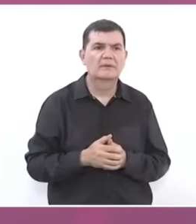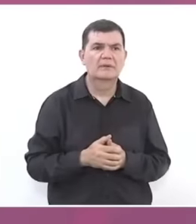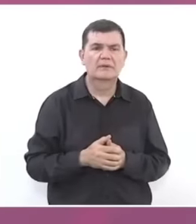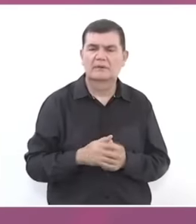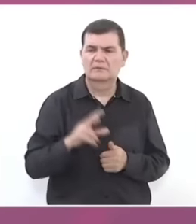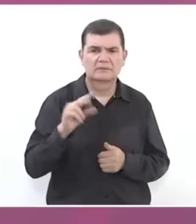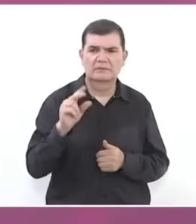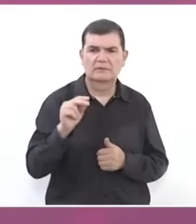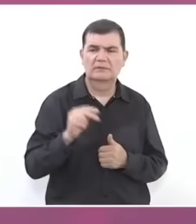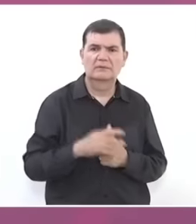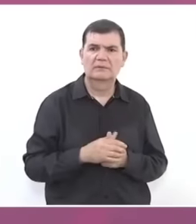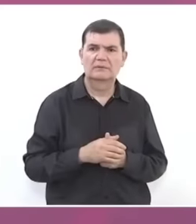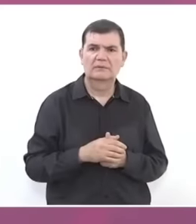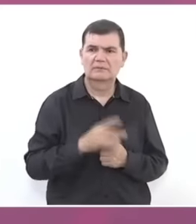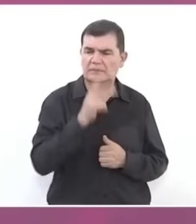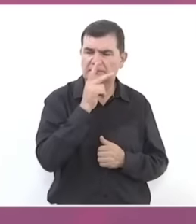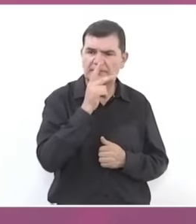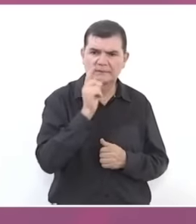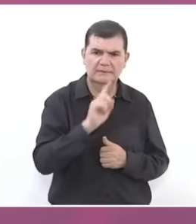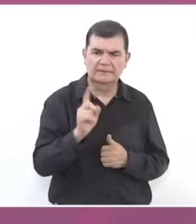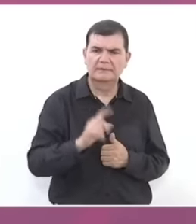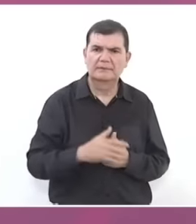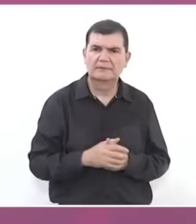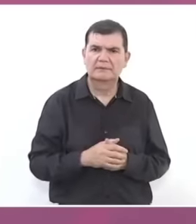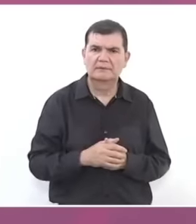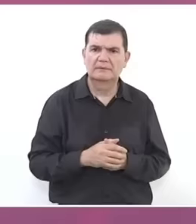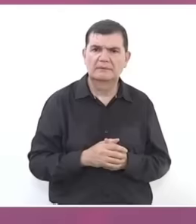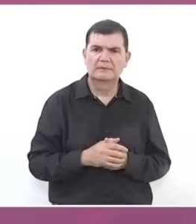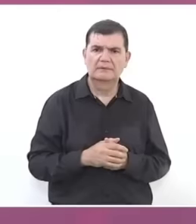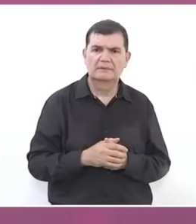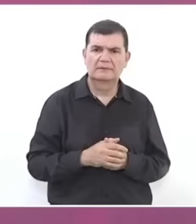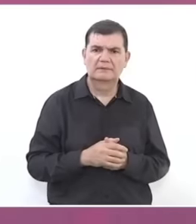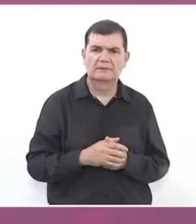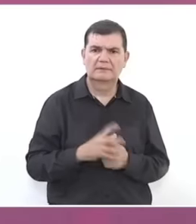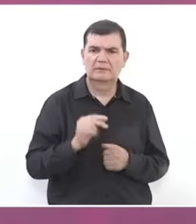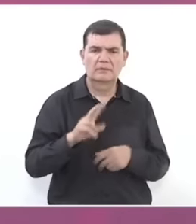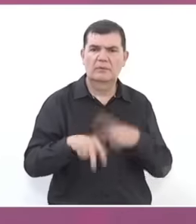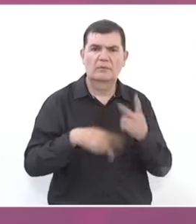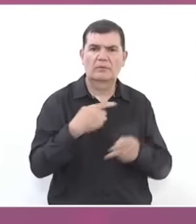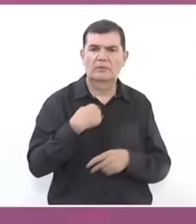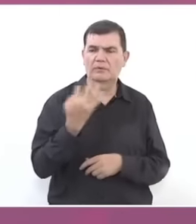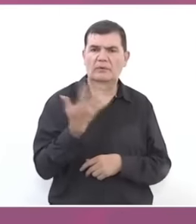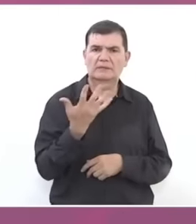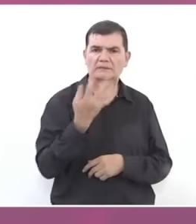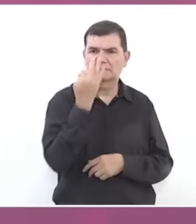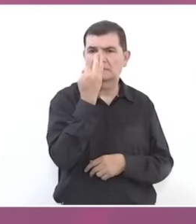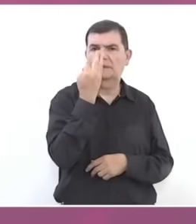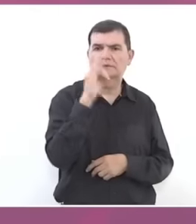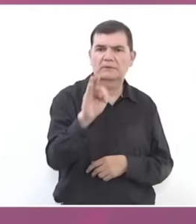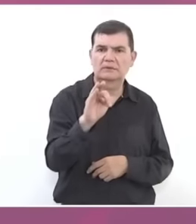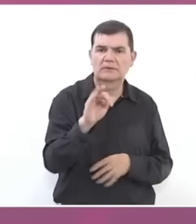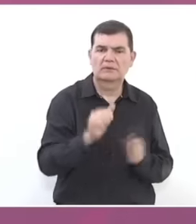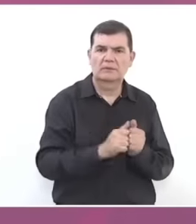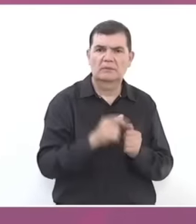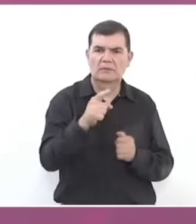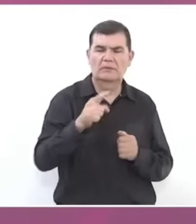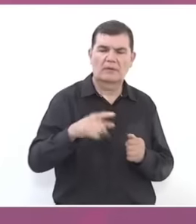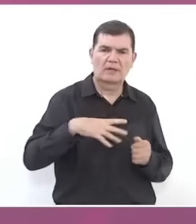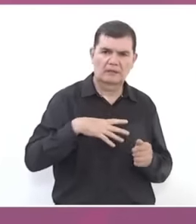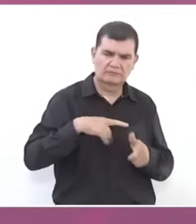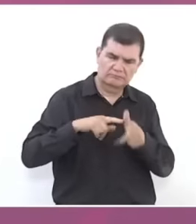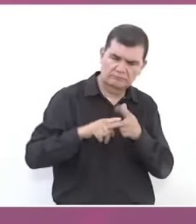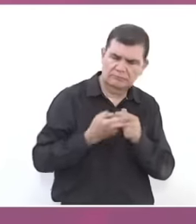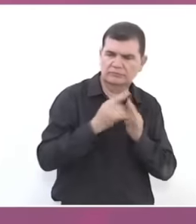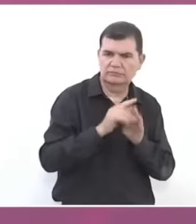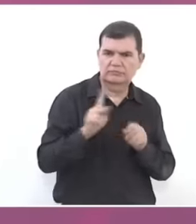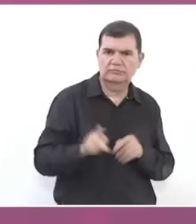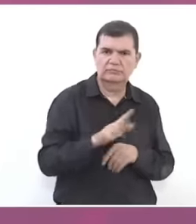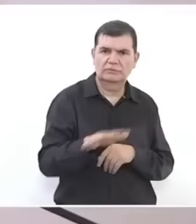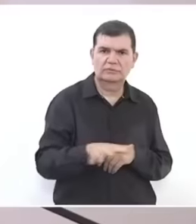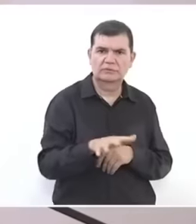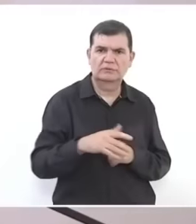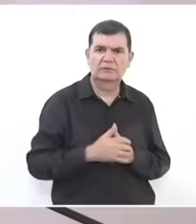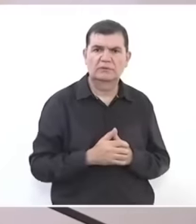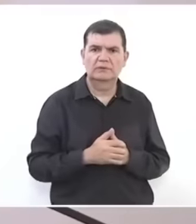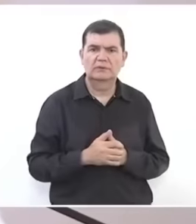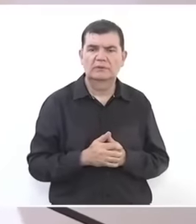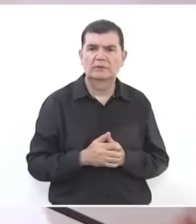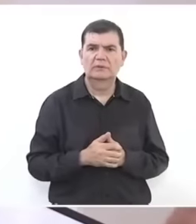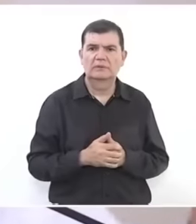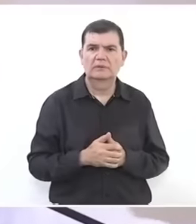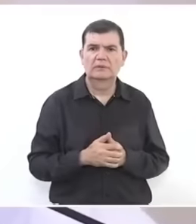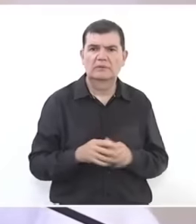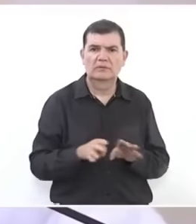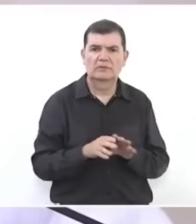no father no this one I'm going to betray the cause that I defend and he turns around and with his men